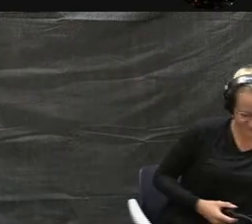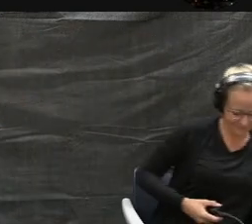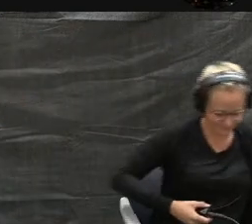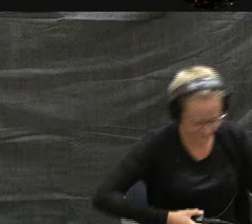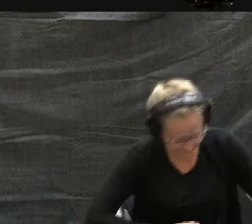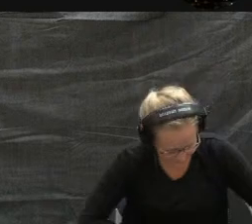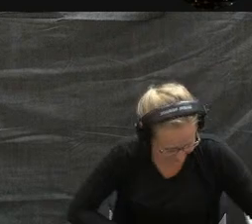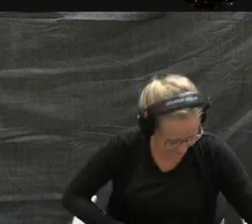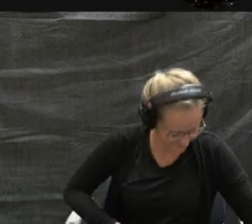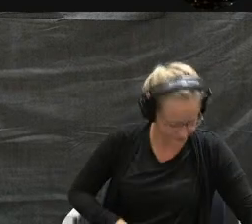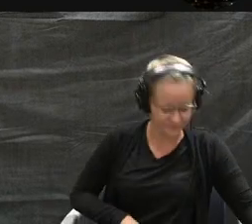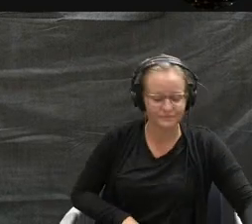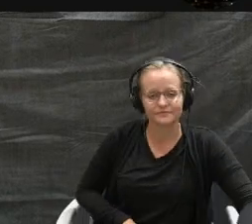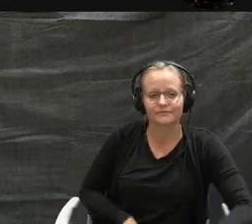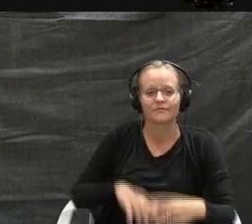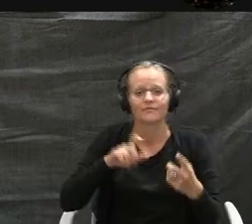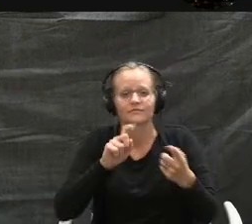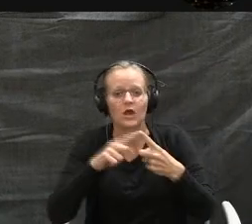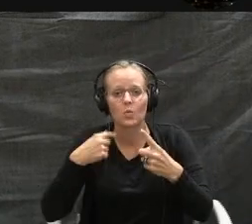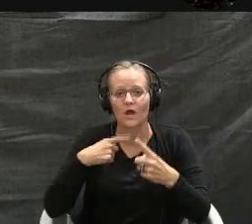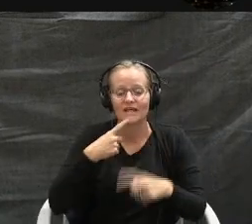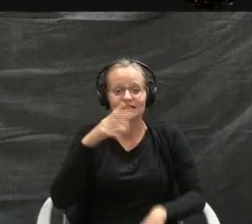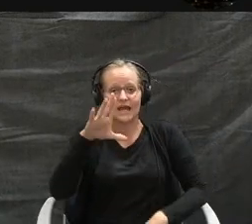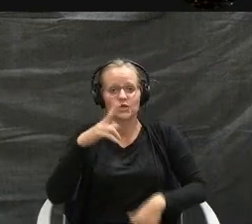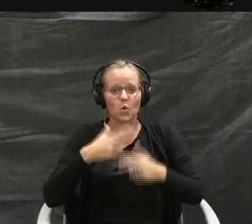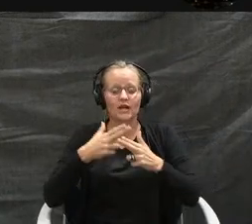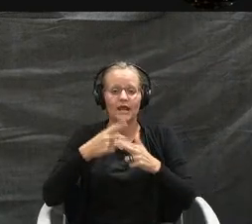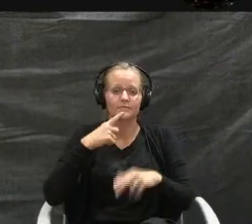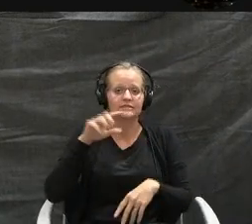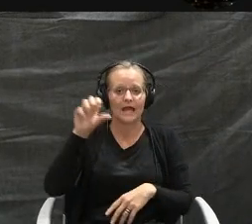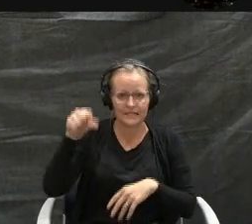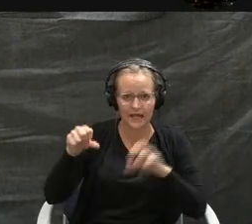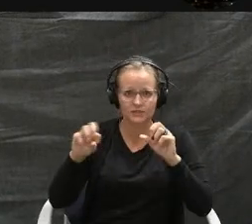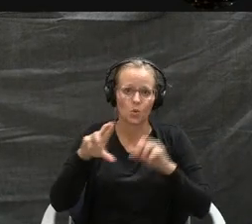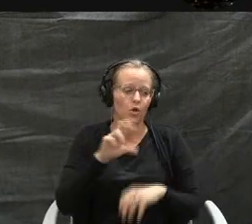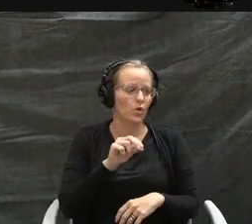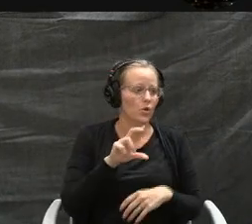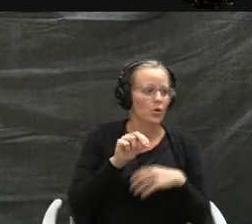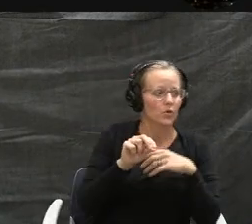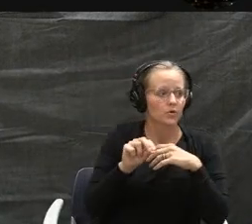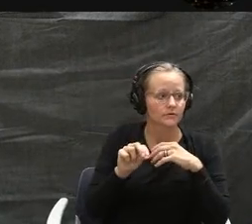oppose nae board member Ambrose and. Hi. Board